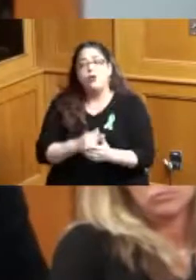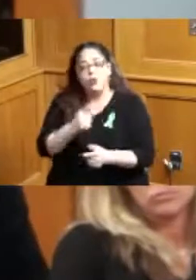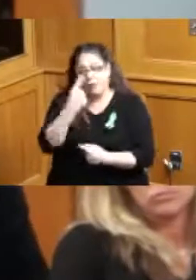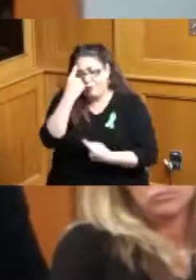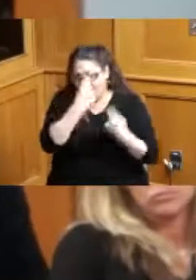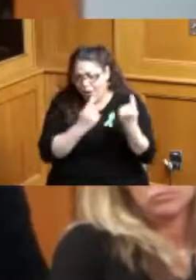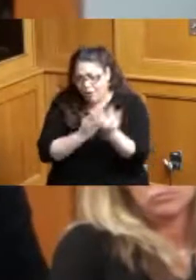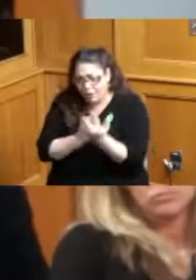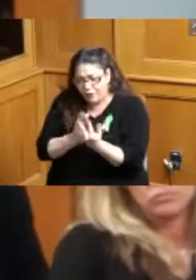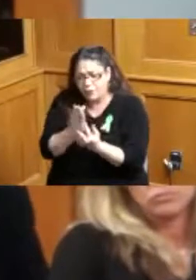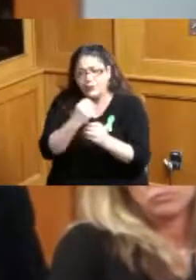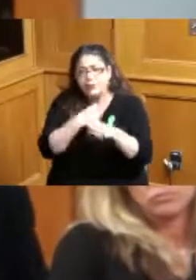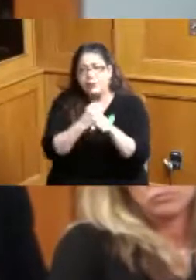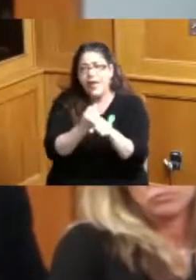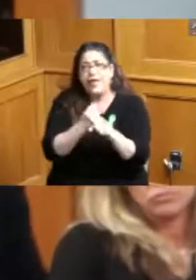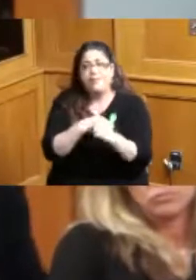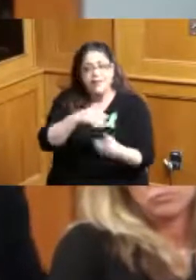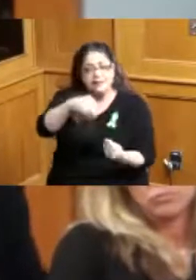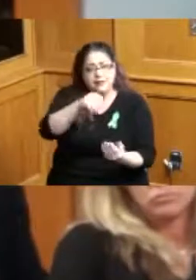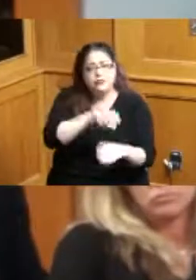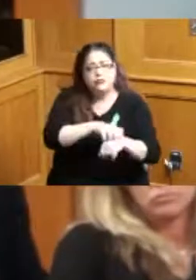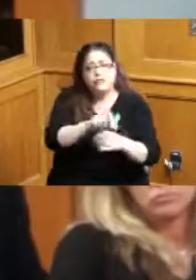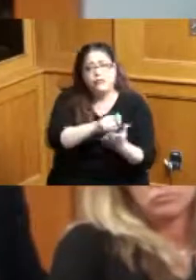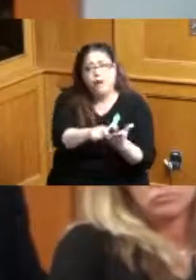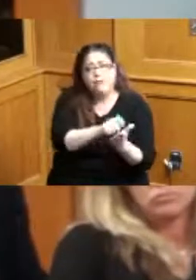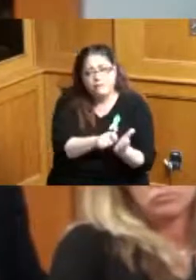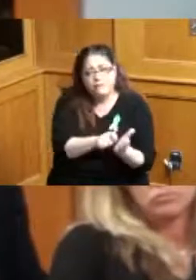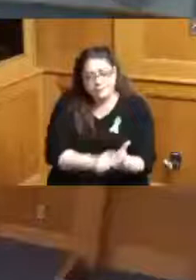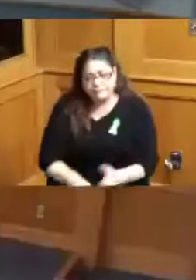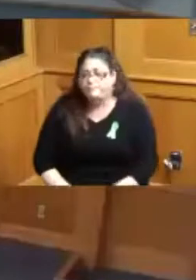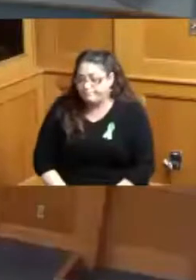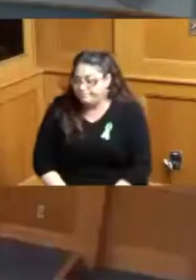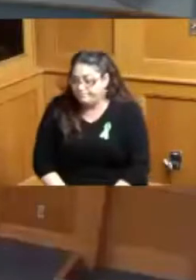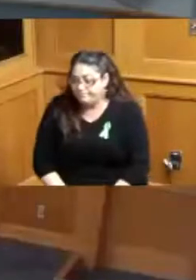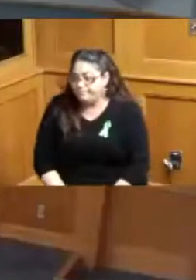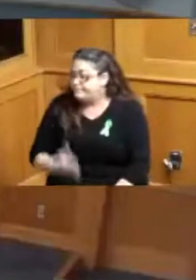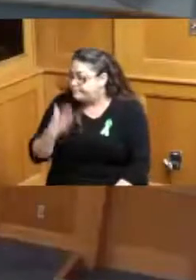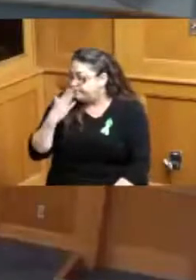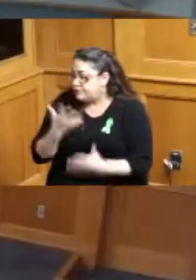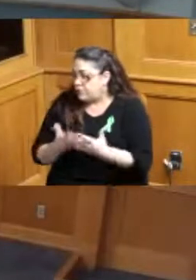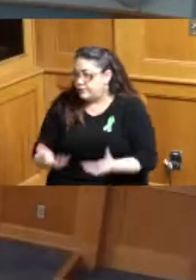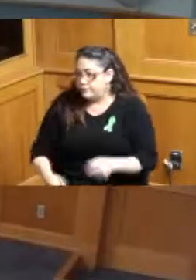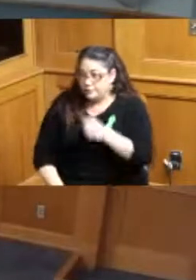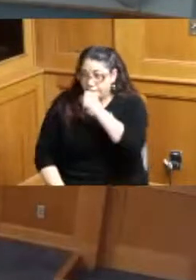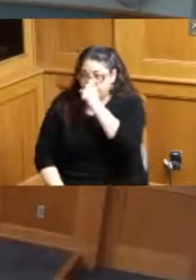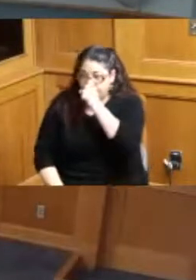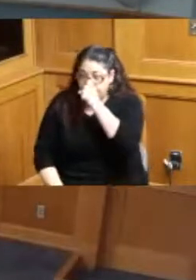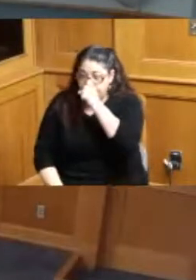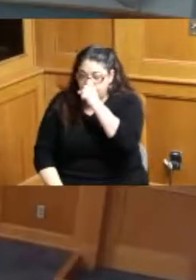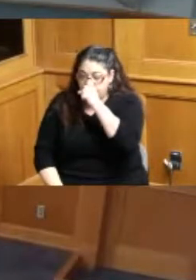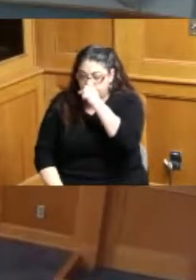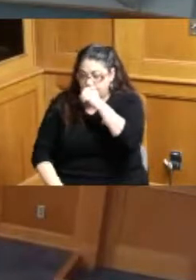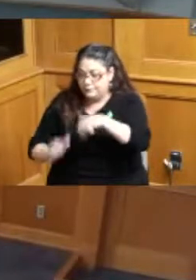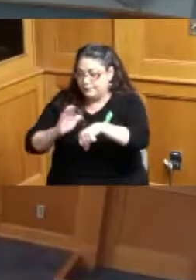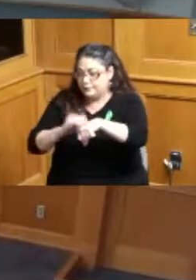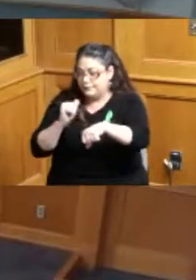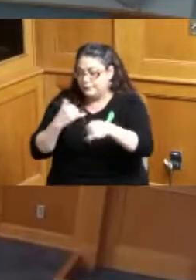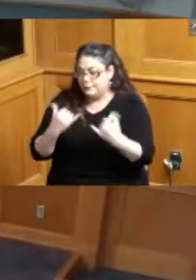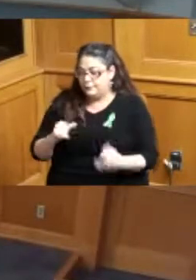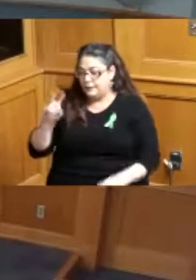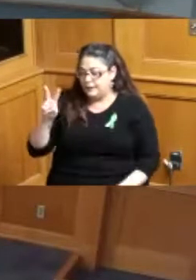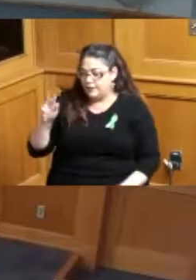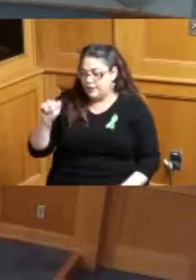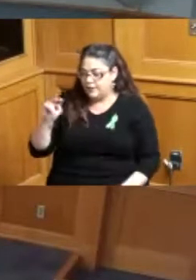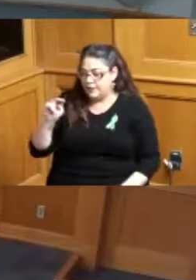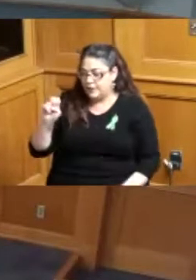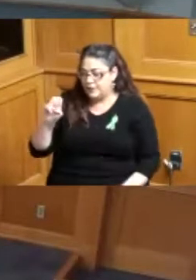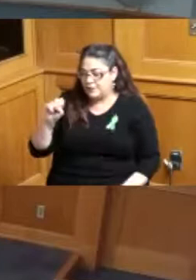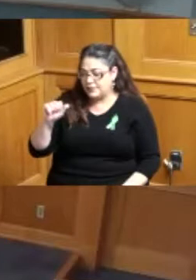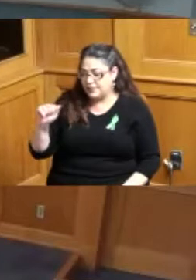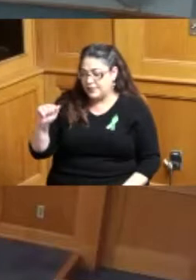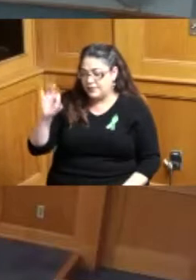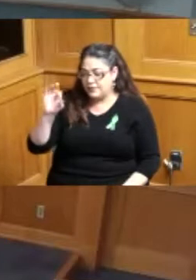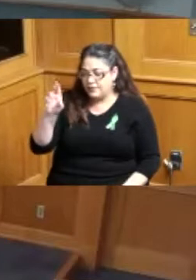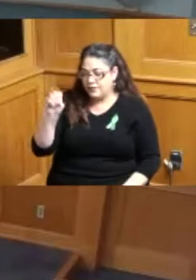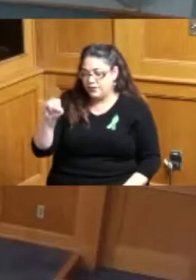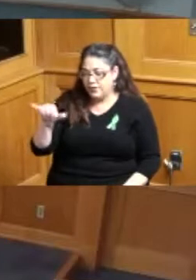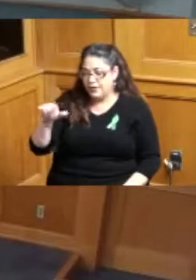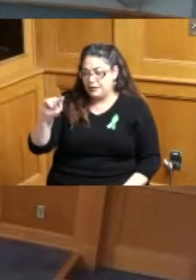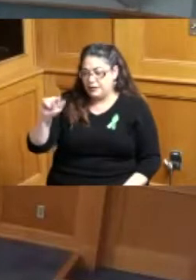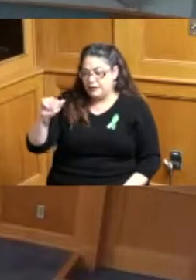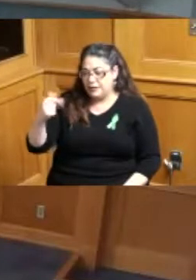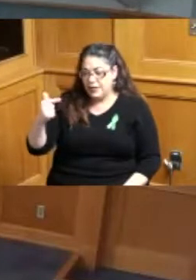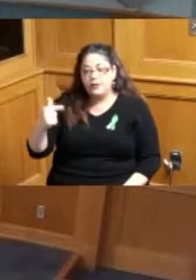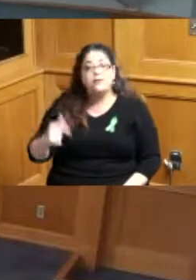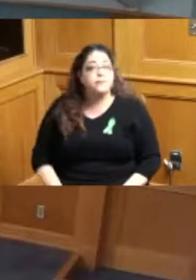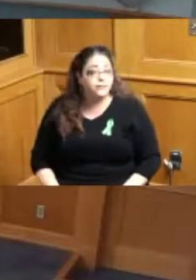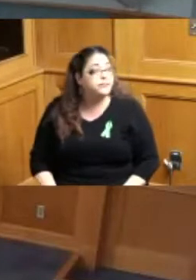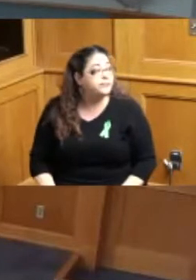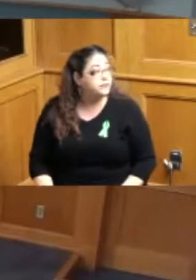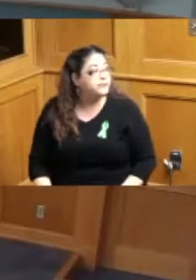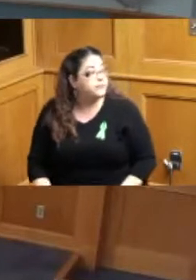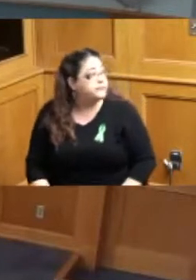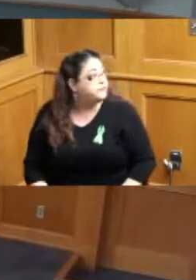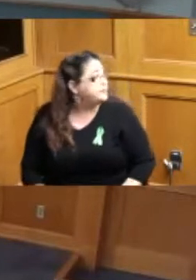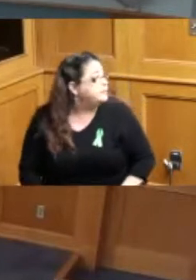used to create this draft thank you thank you so much appreciate it Vanessa Freetag